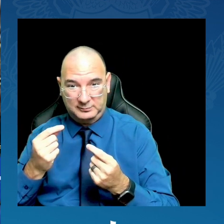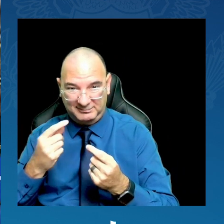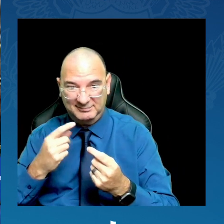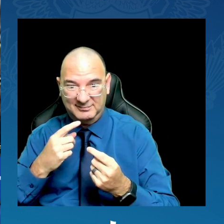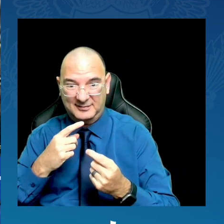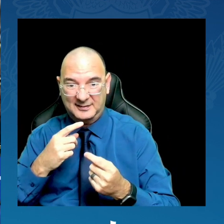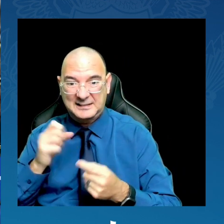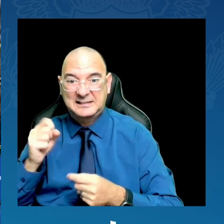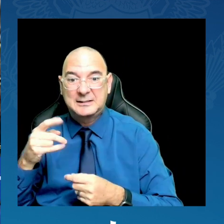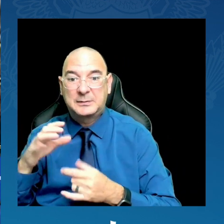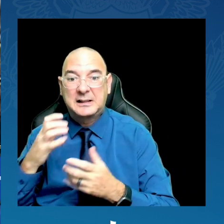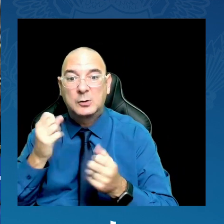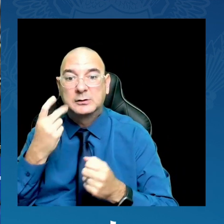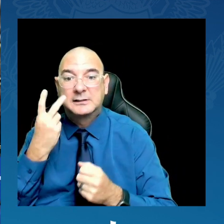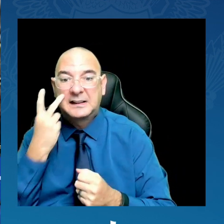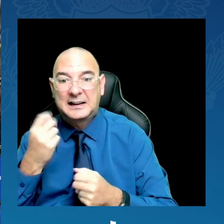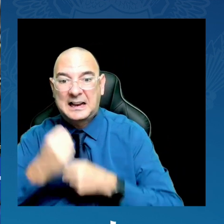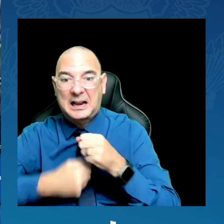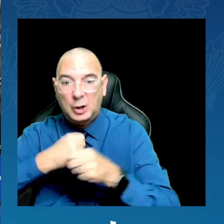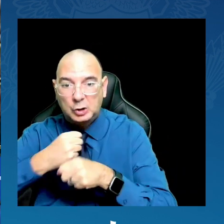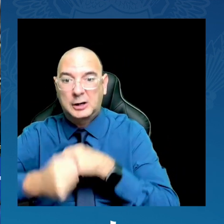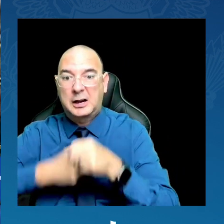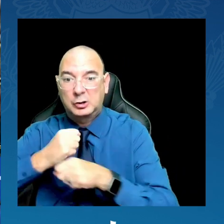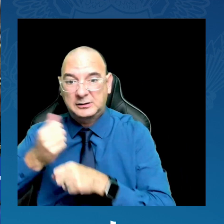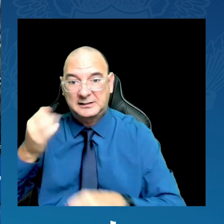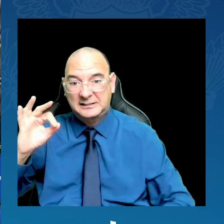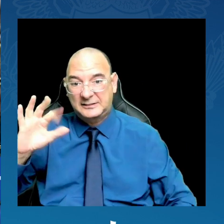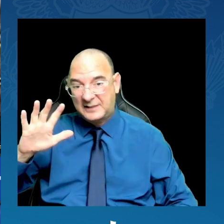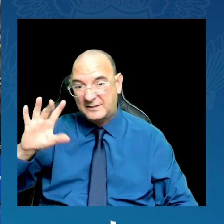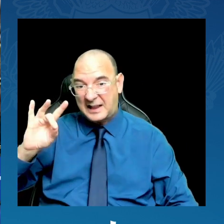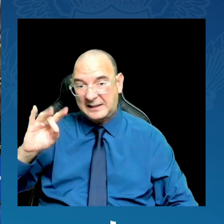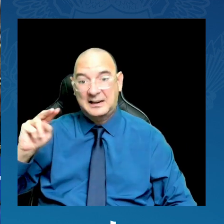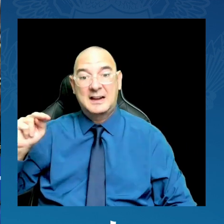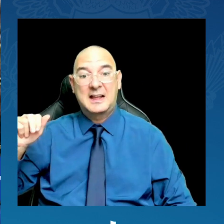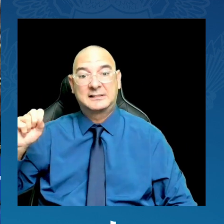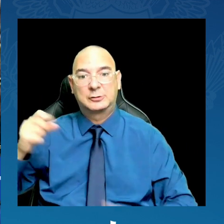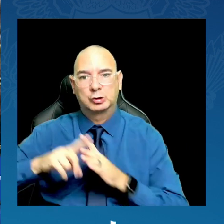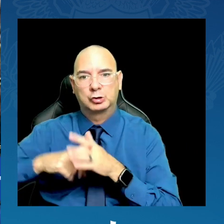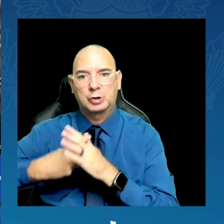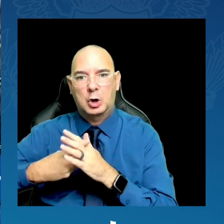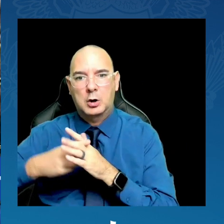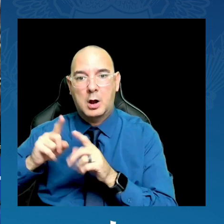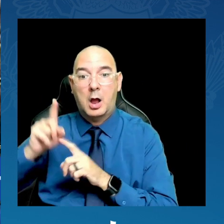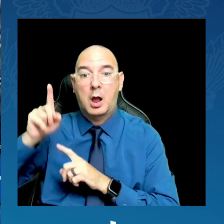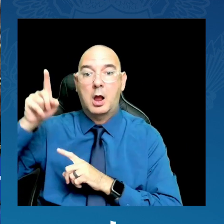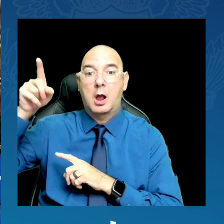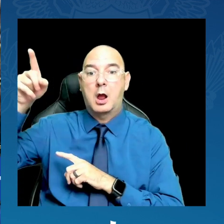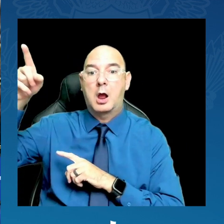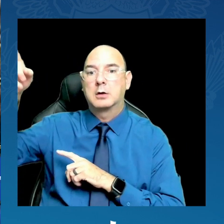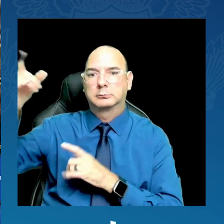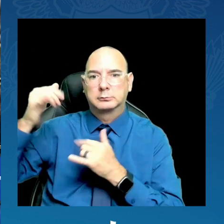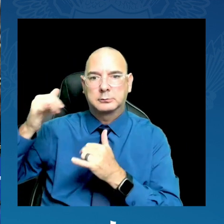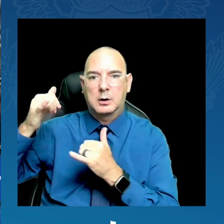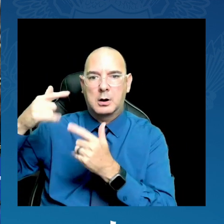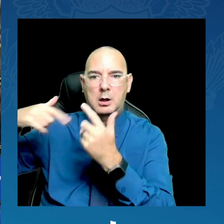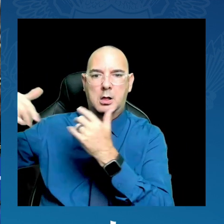NASA launched Vanguard into the Skies. And it still circles the planet today. Now, when Vanguard was launched,